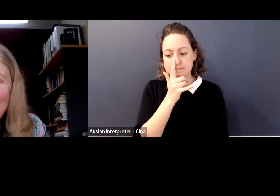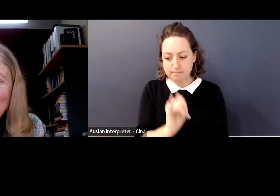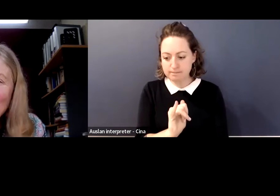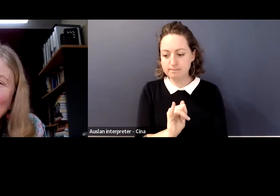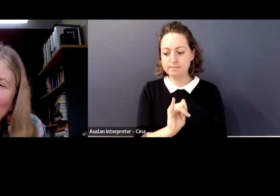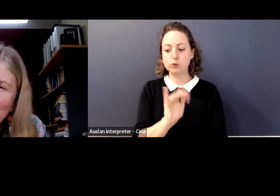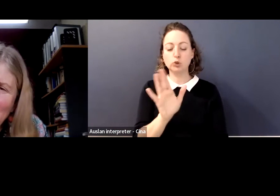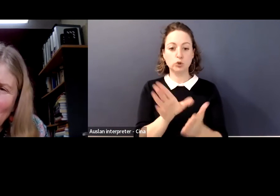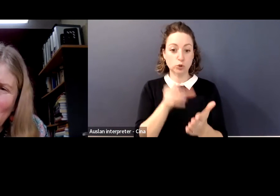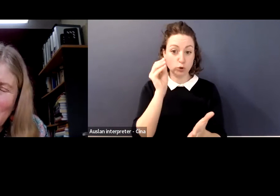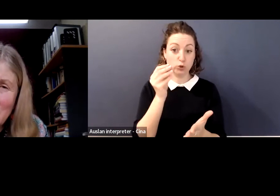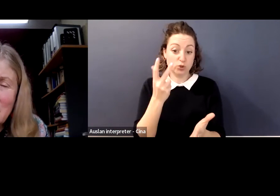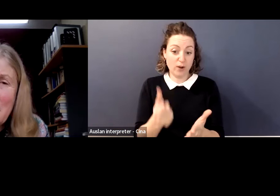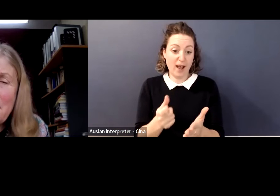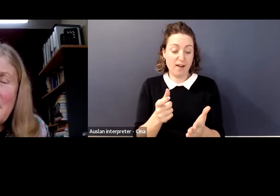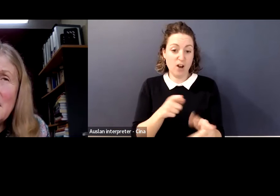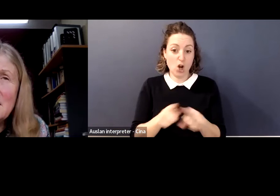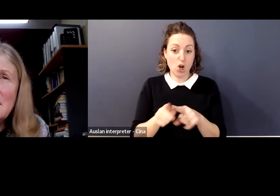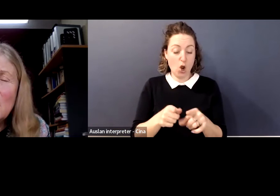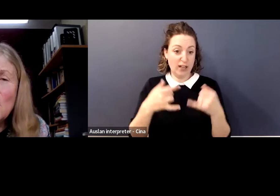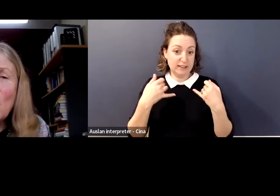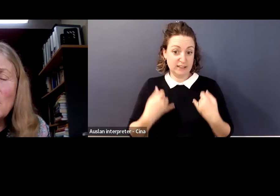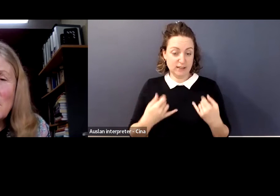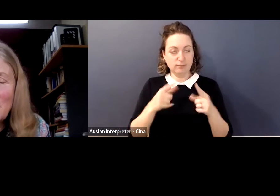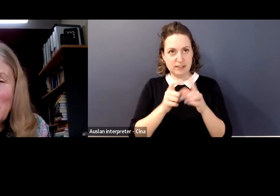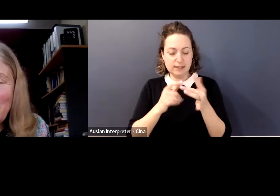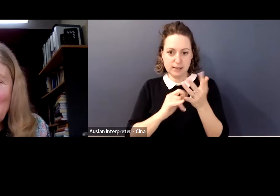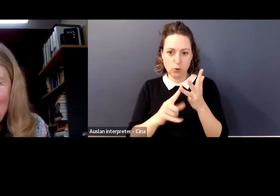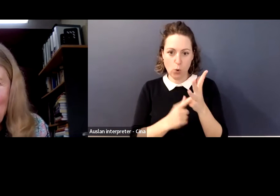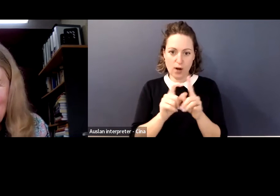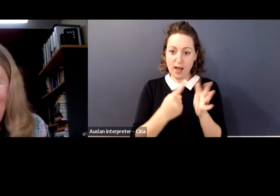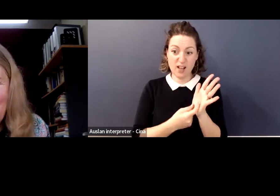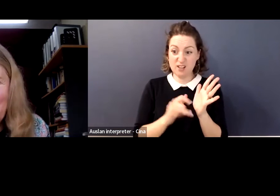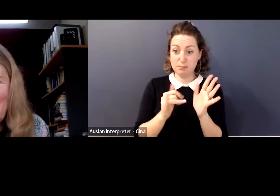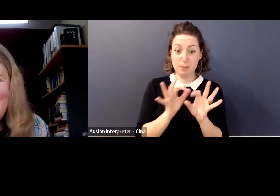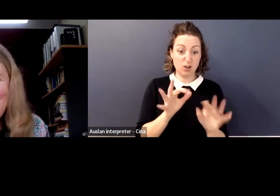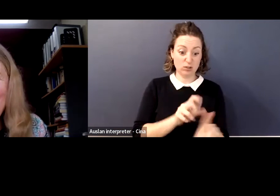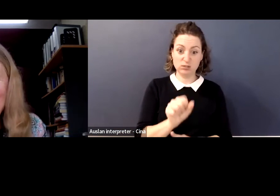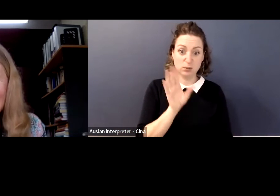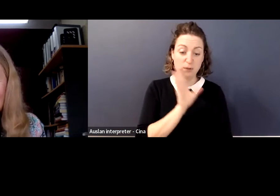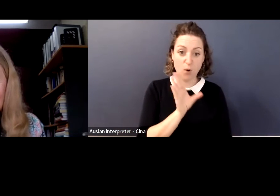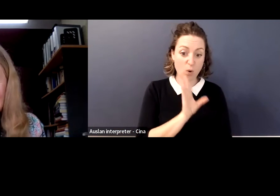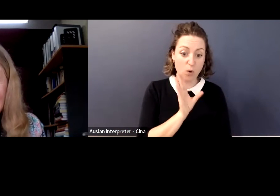students with learning disorders may not have been picked up in some education